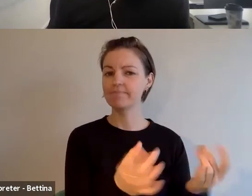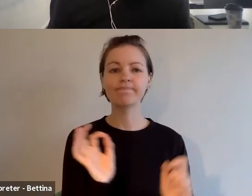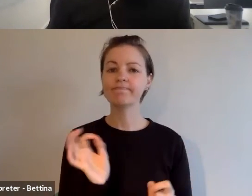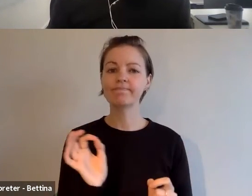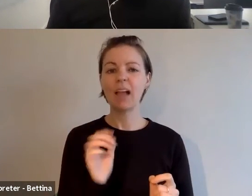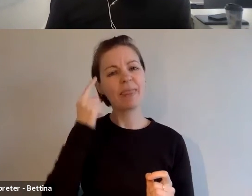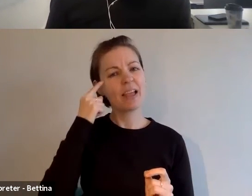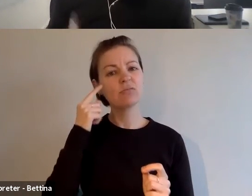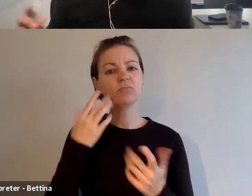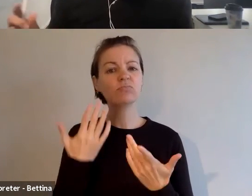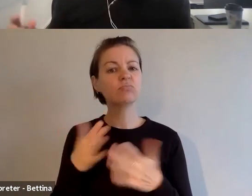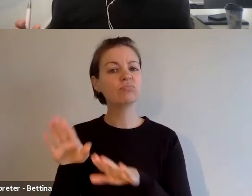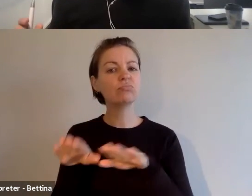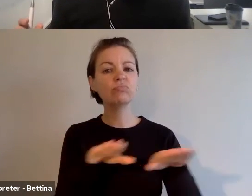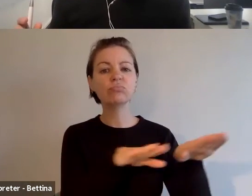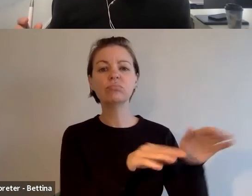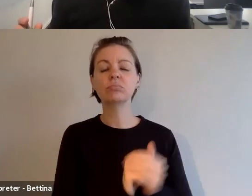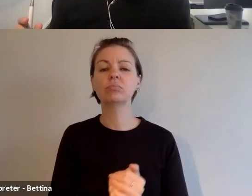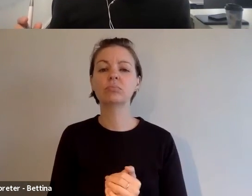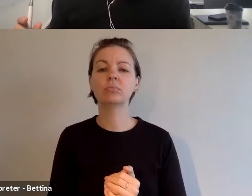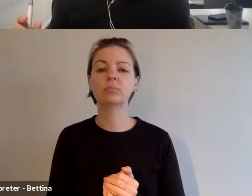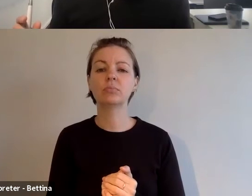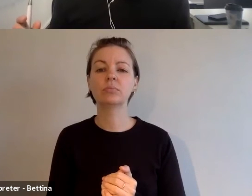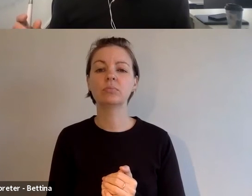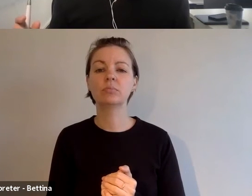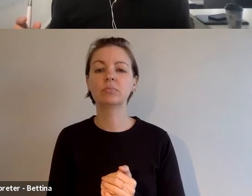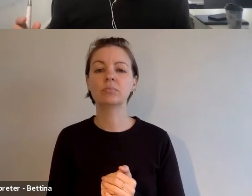their partners. We did see a little bit that a student's level of maturity